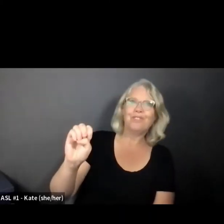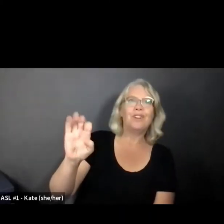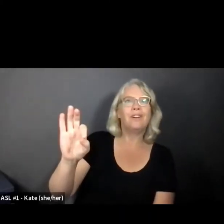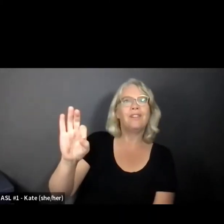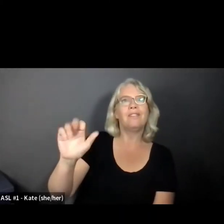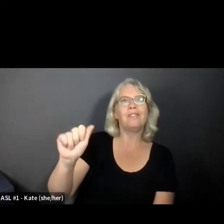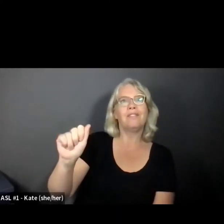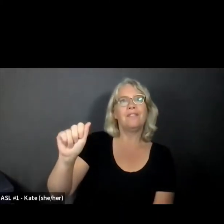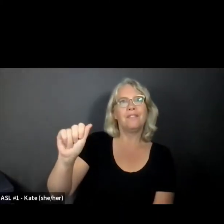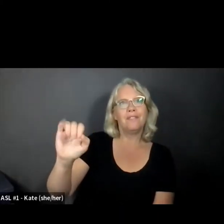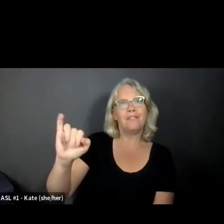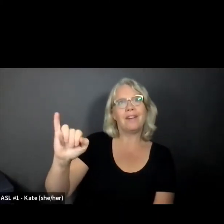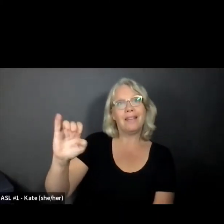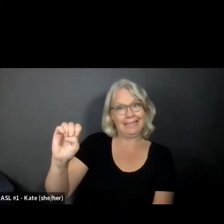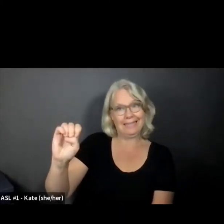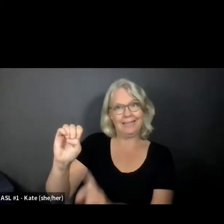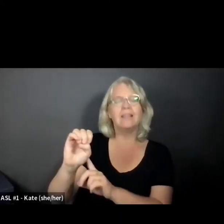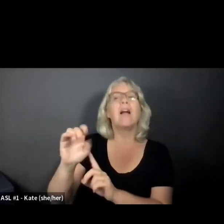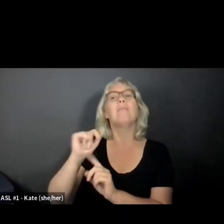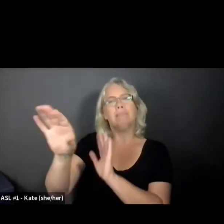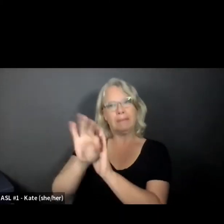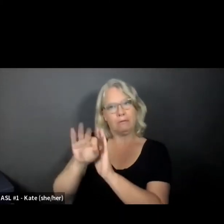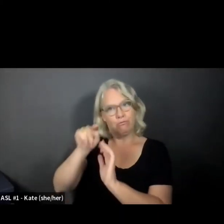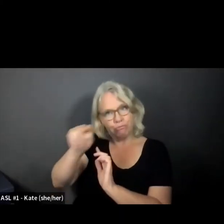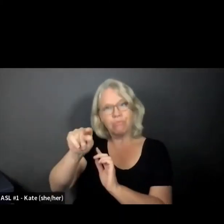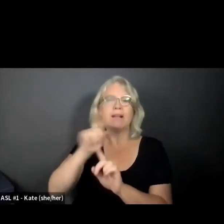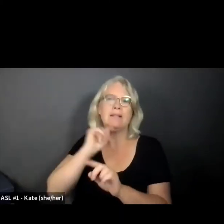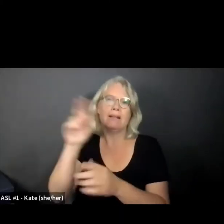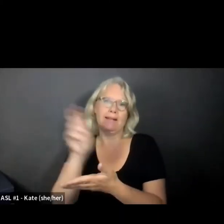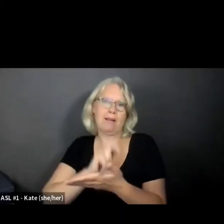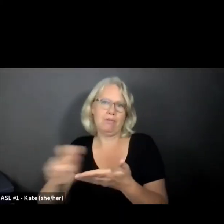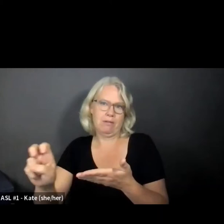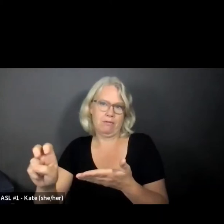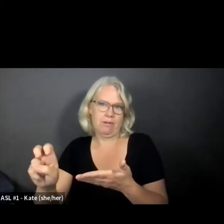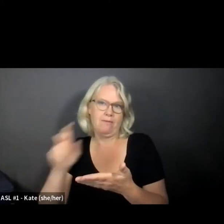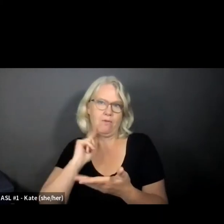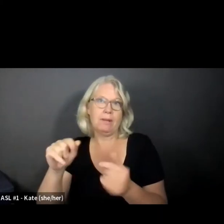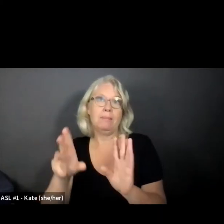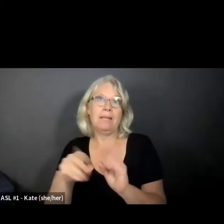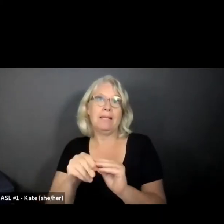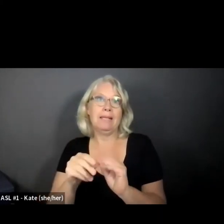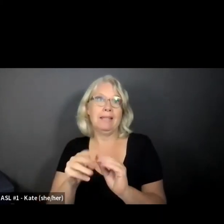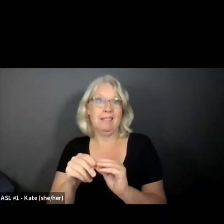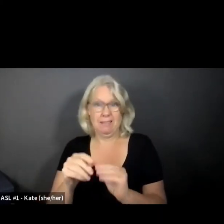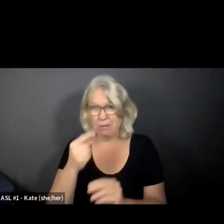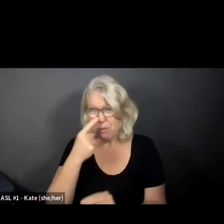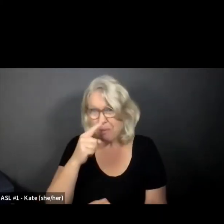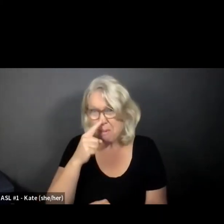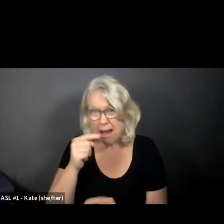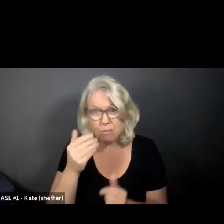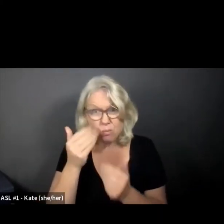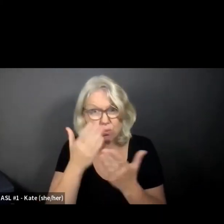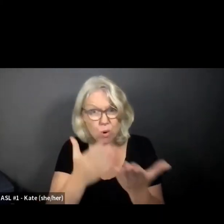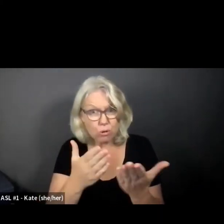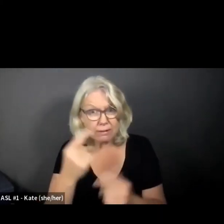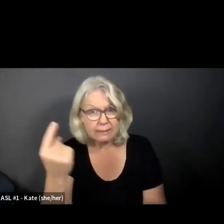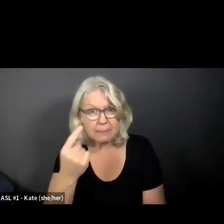FROM JANET RODRIQUEZ. I WOULD LIKE TO MOVE A MOTION.